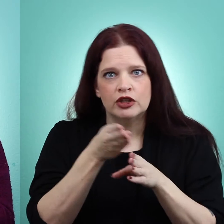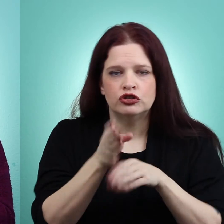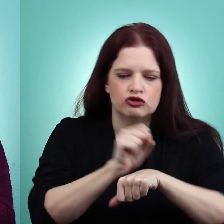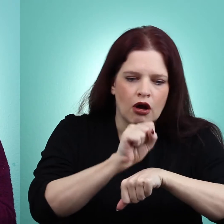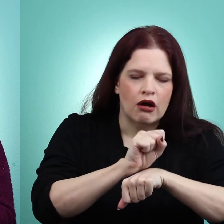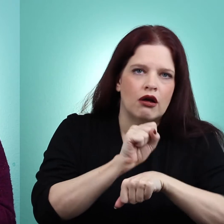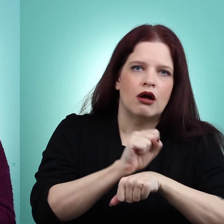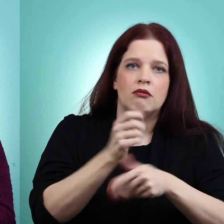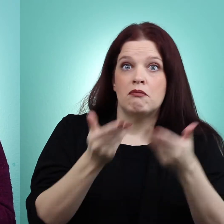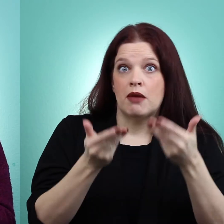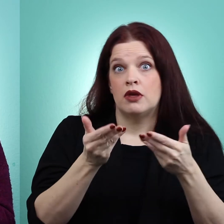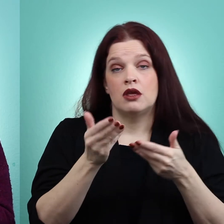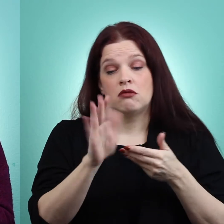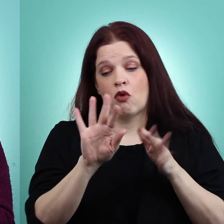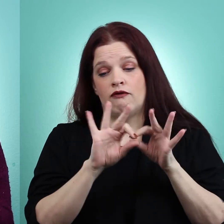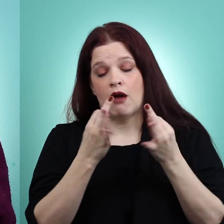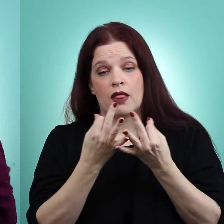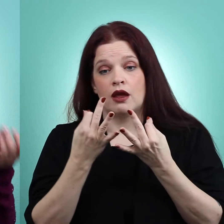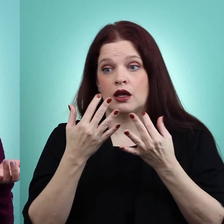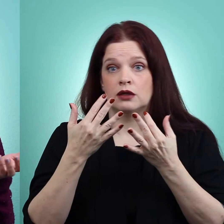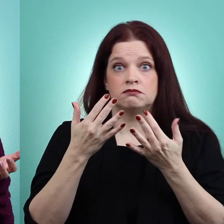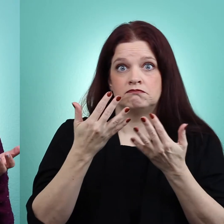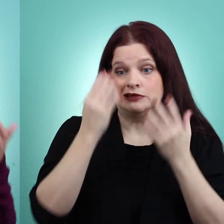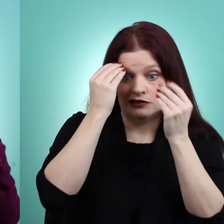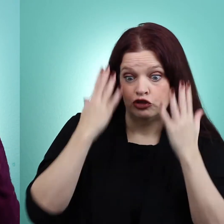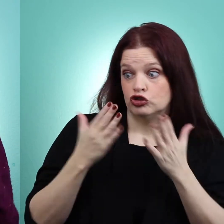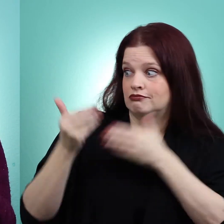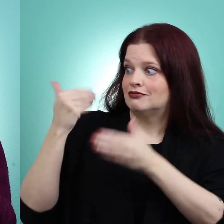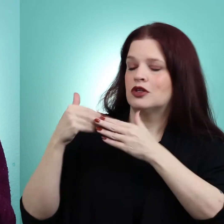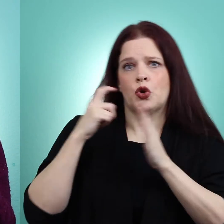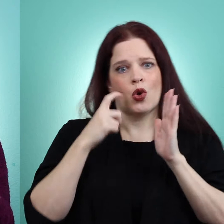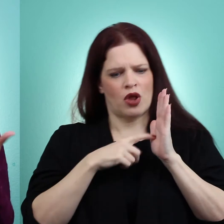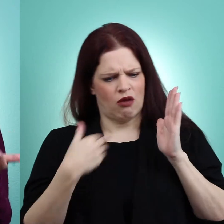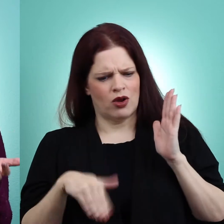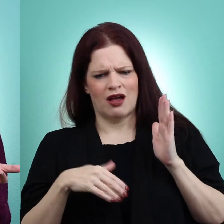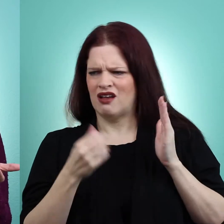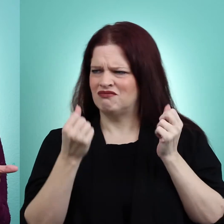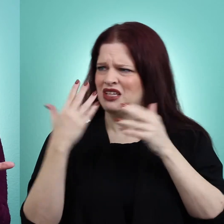Do you have individuals in your family who are teachers? And you're starting to realize through this map that you have three generations of